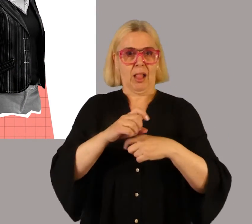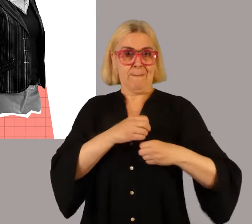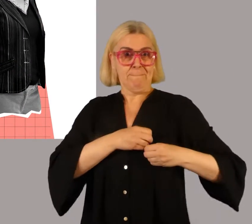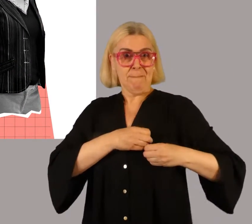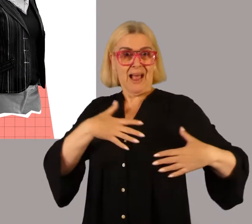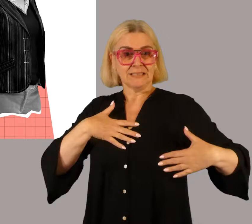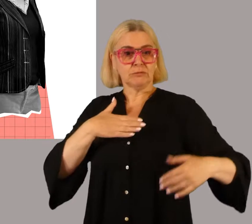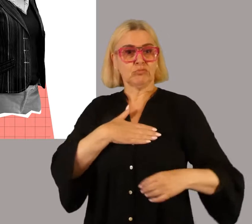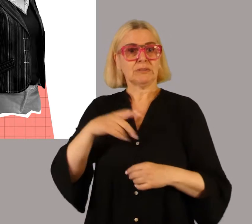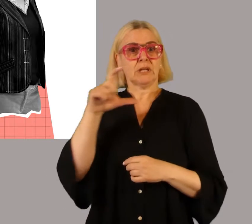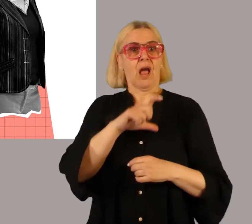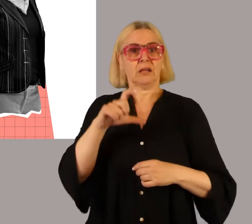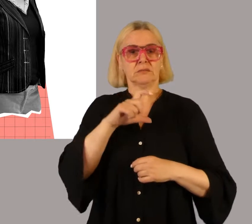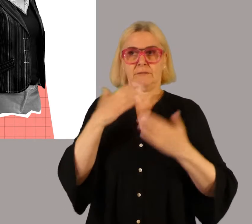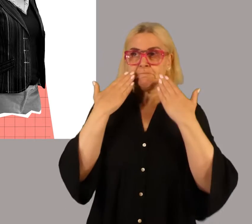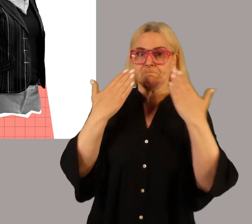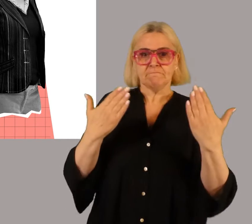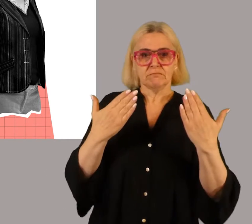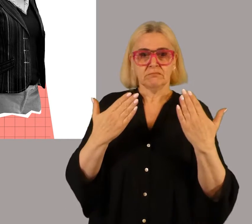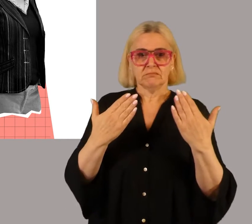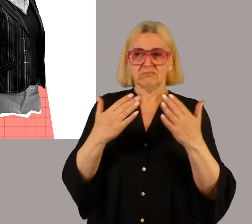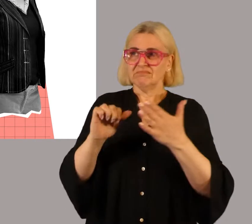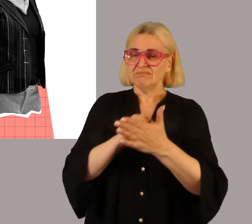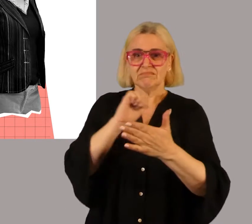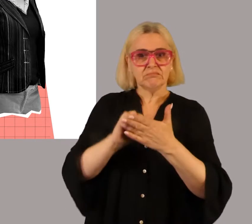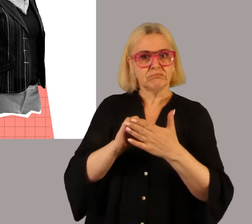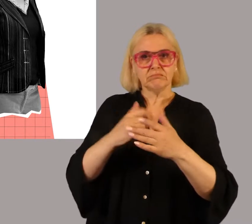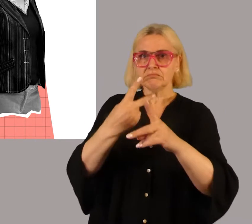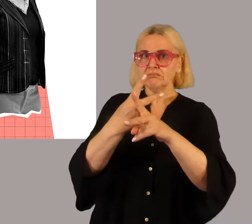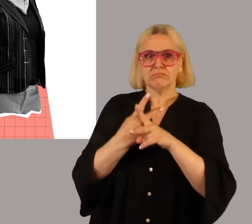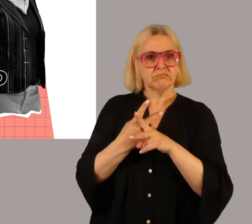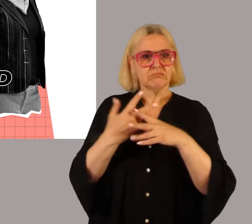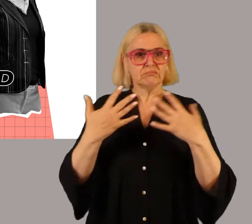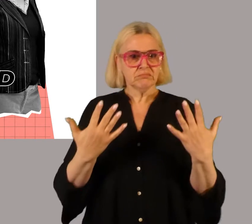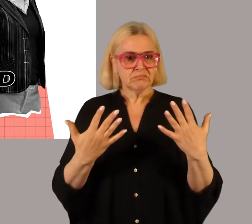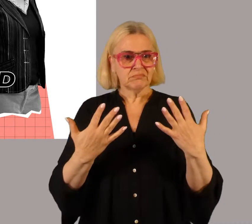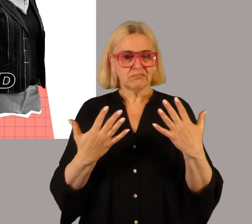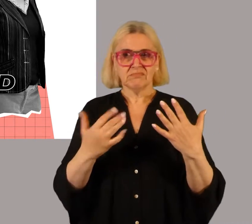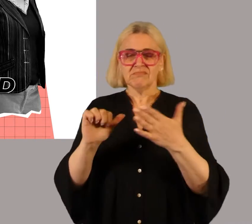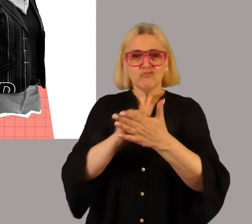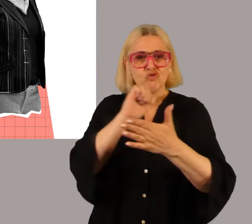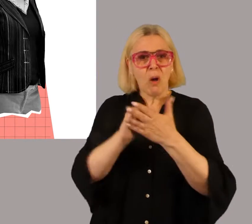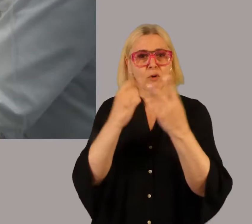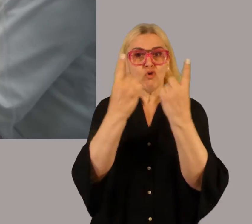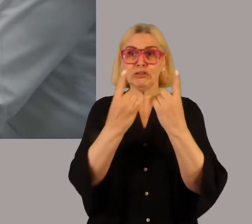metastatic breast cancer is unknown and many do not receive appropriate care.